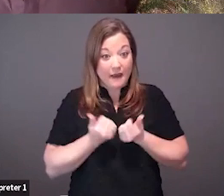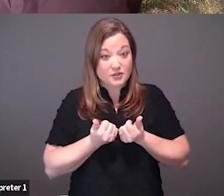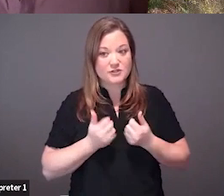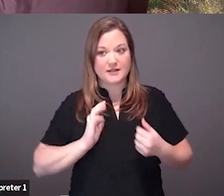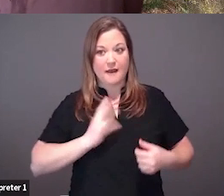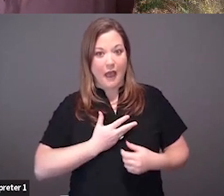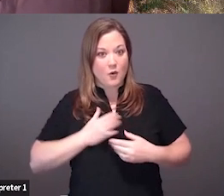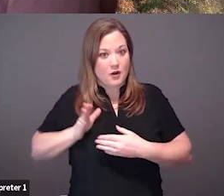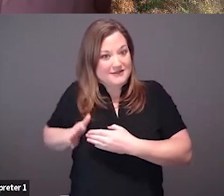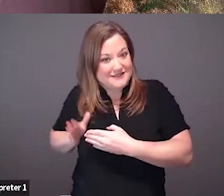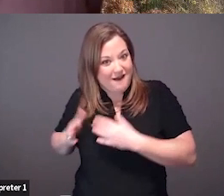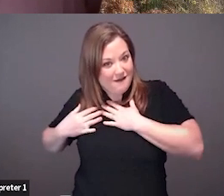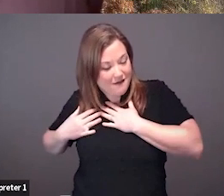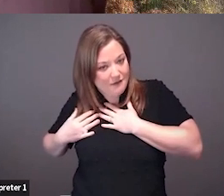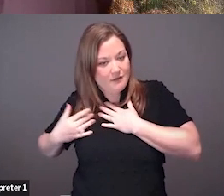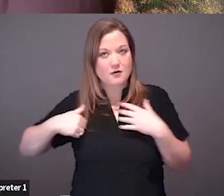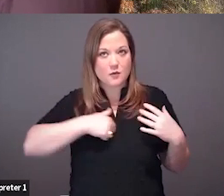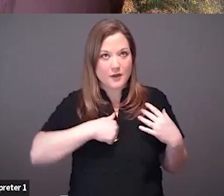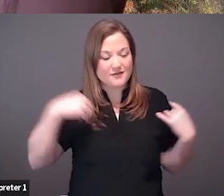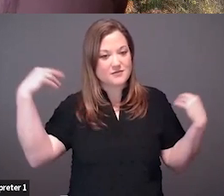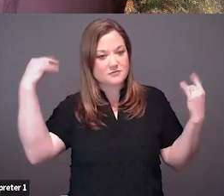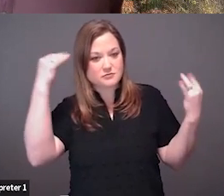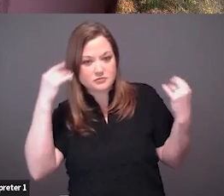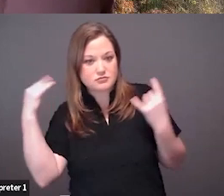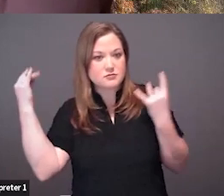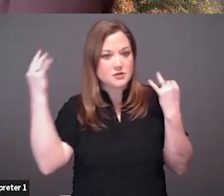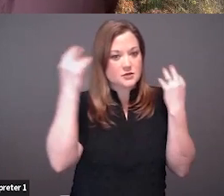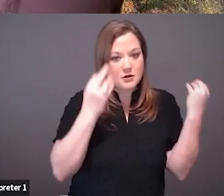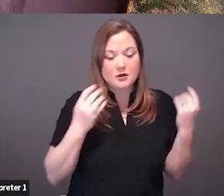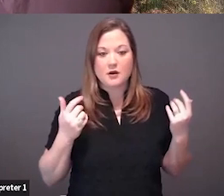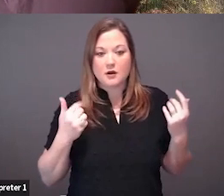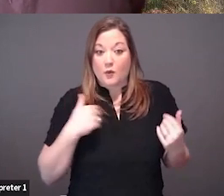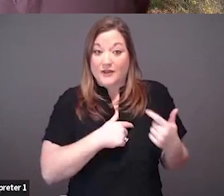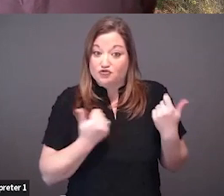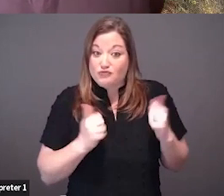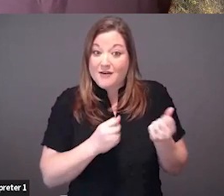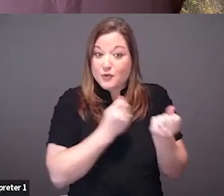that we have thought a lot about and why we try and advocate for, even if it's just a tiny bit,